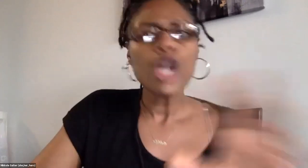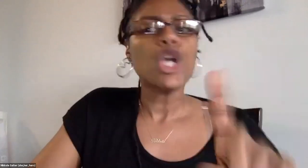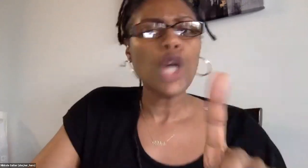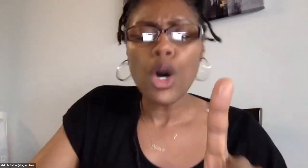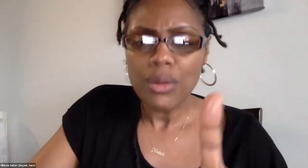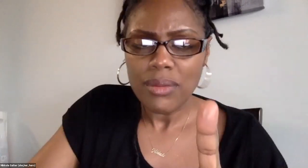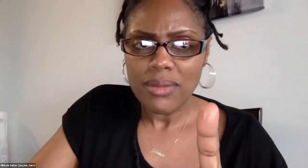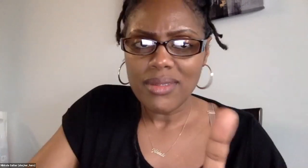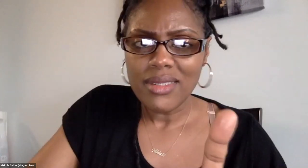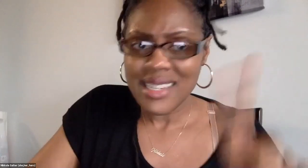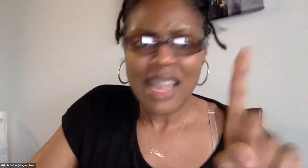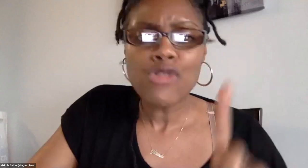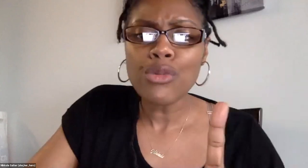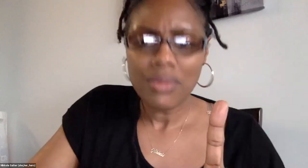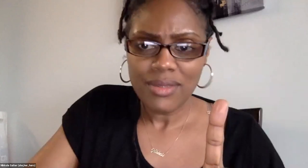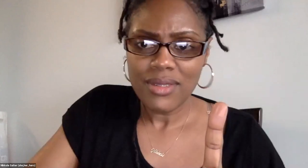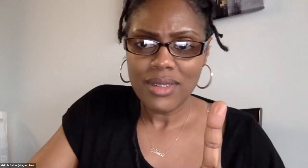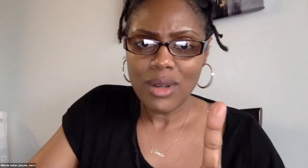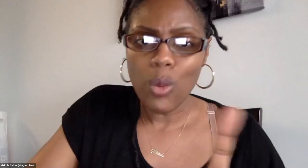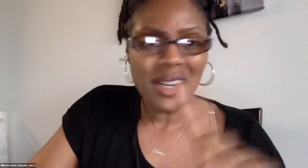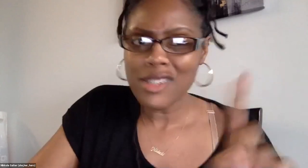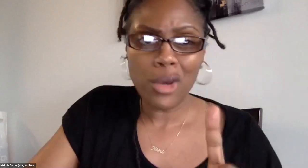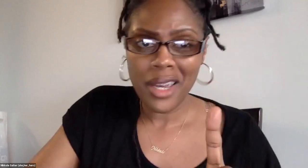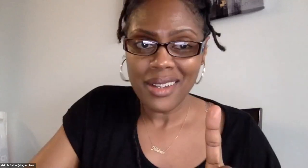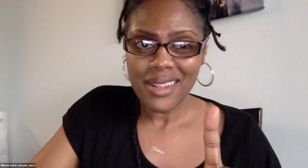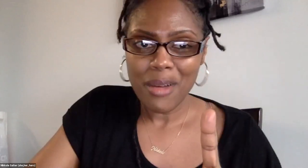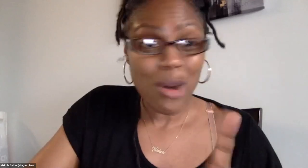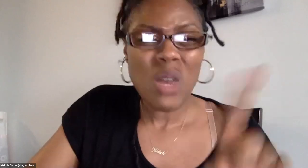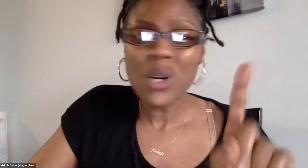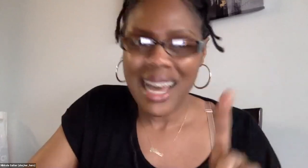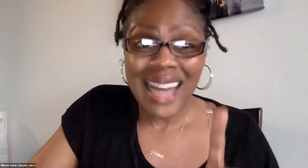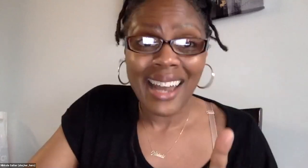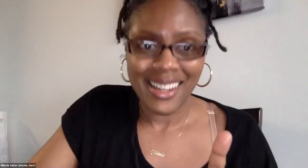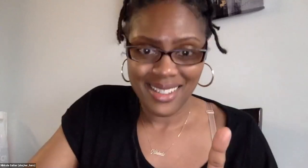"No, no, that's not true. "We can disagree, but we will not lie."